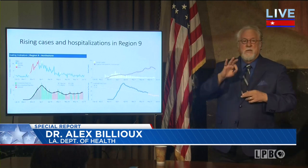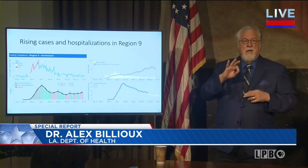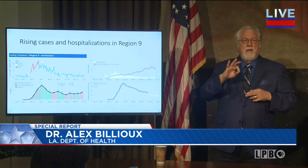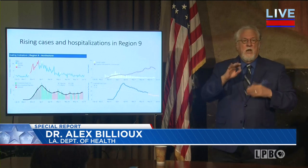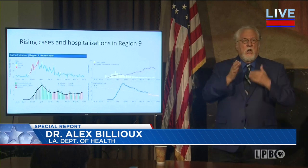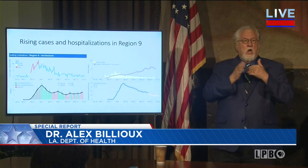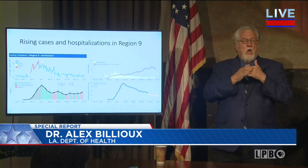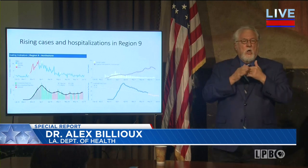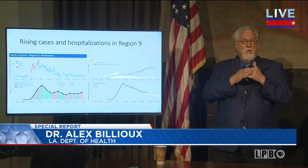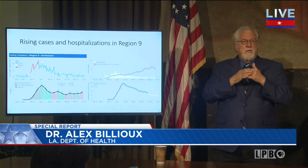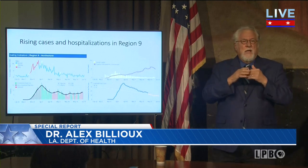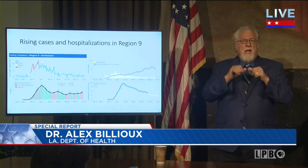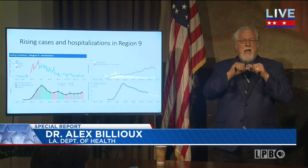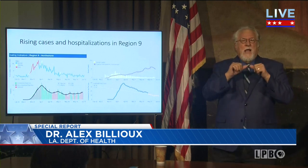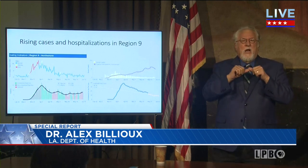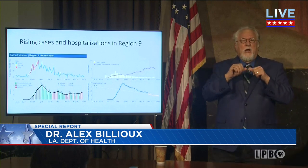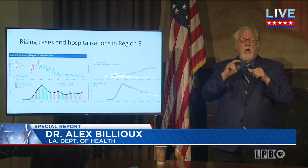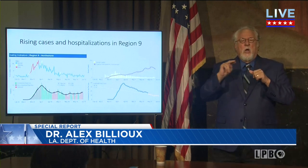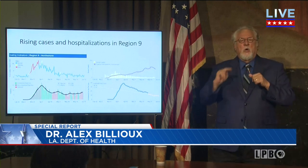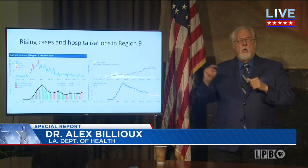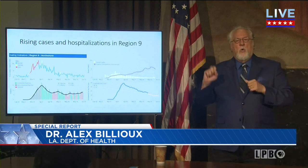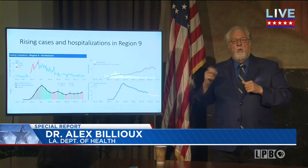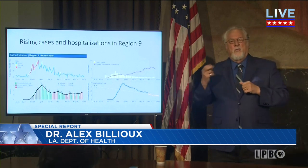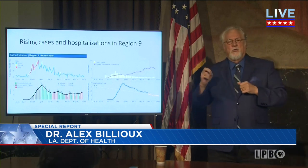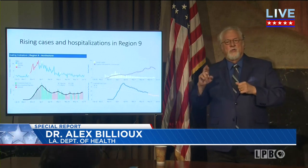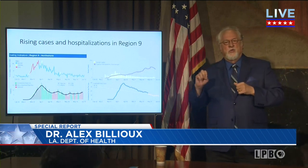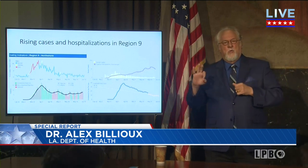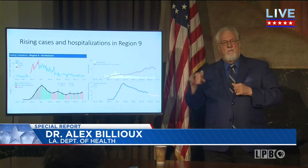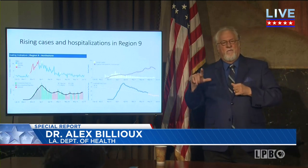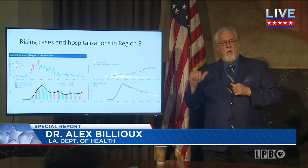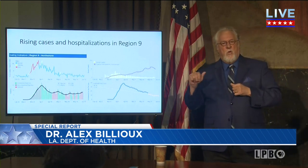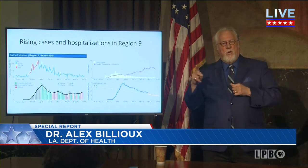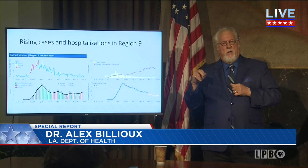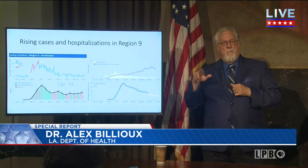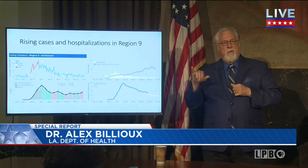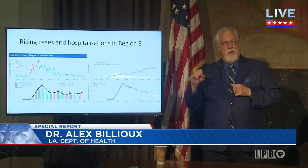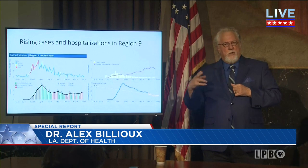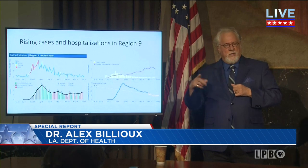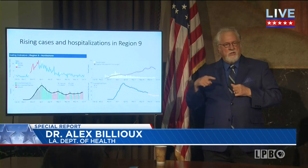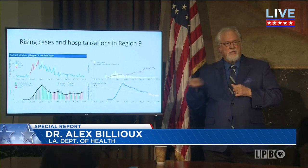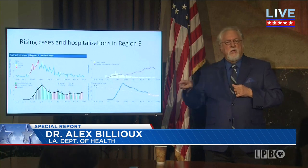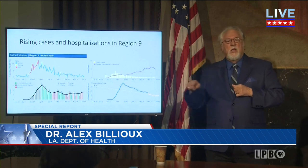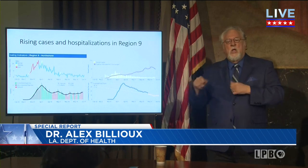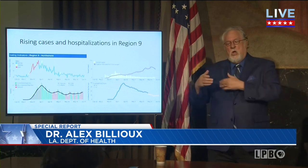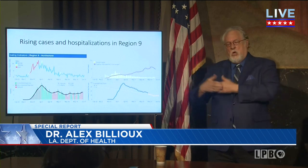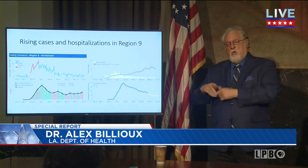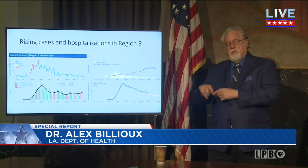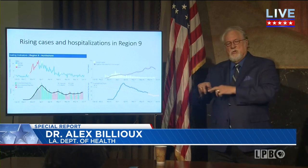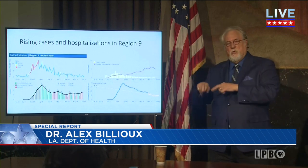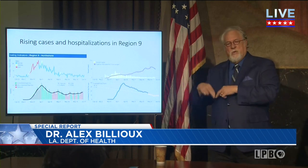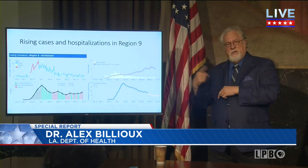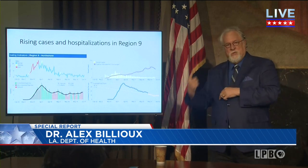REST OF THE STATE. AND WE'LL GO TO REGION 9. REGION 9 BEING SO CLOSE.